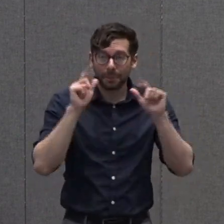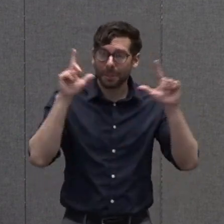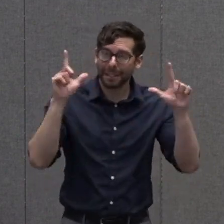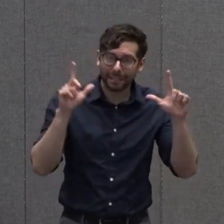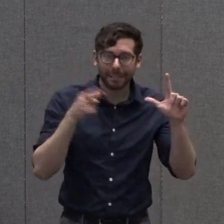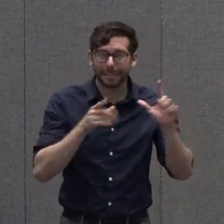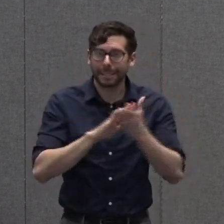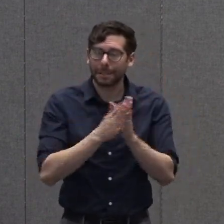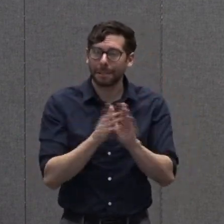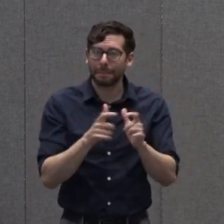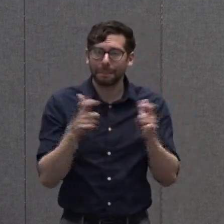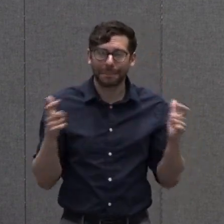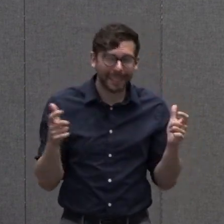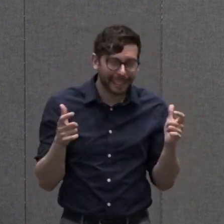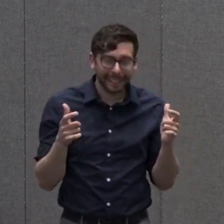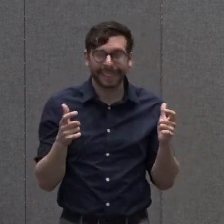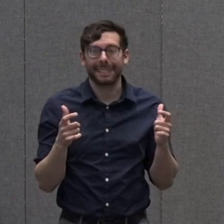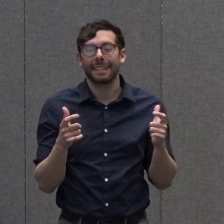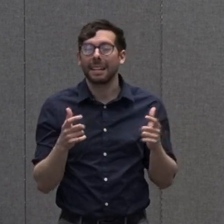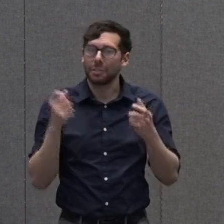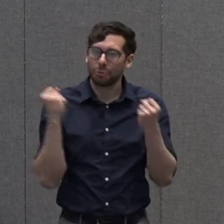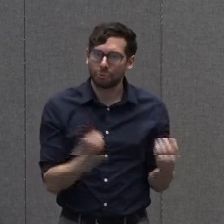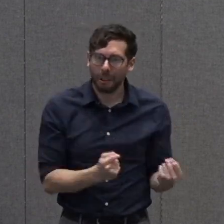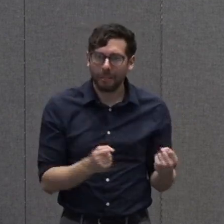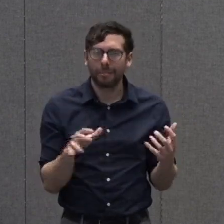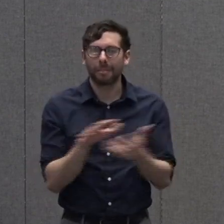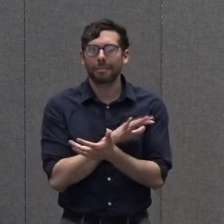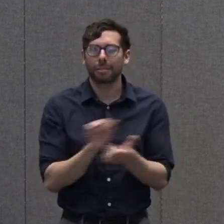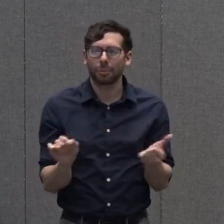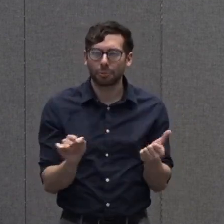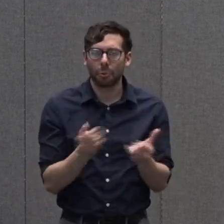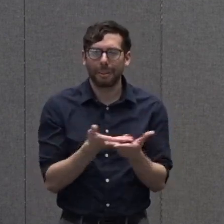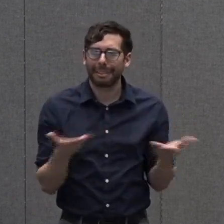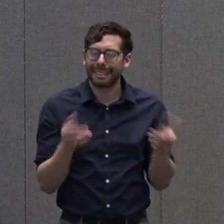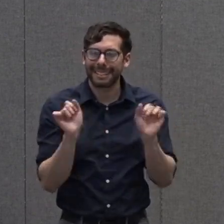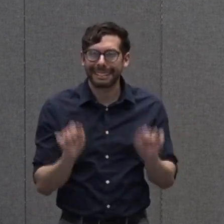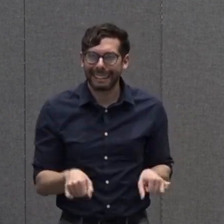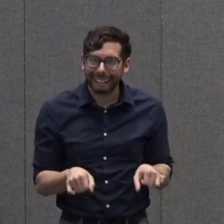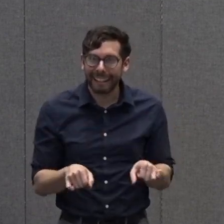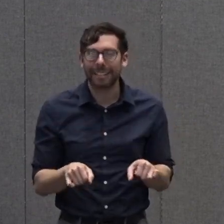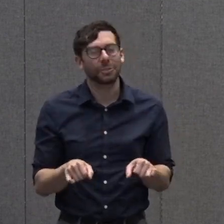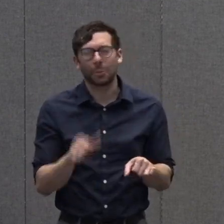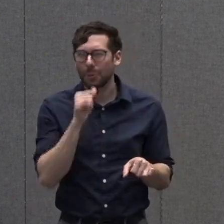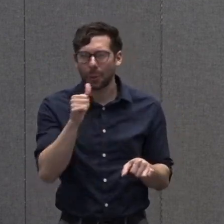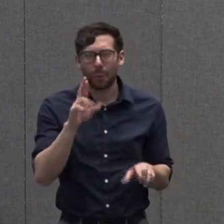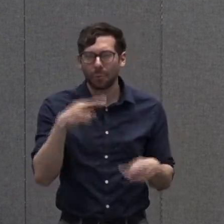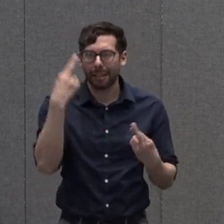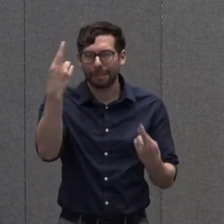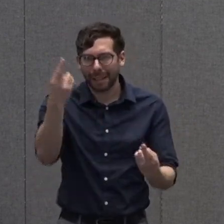They're strong, they're destructive. They can tear the stucco right off your house. Oh my goodness, how old is this guy, do you think?